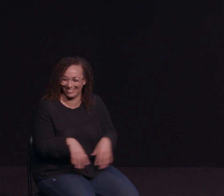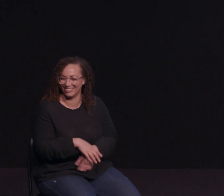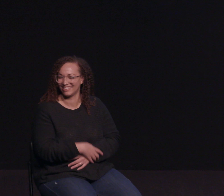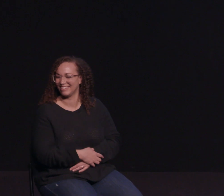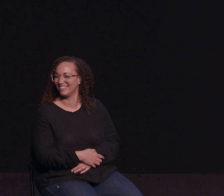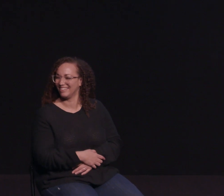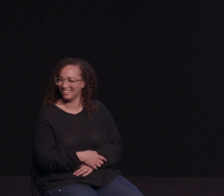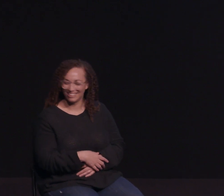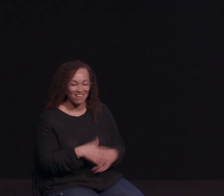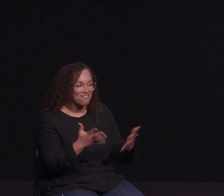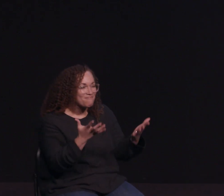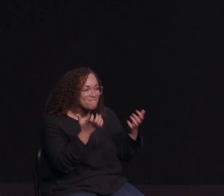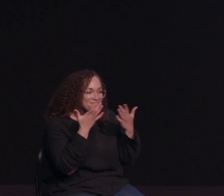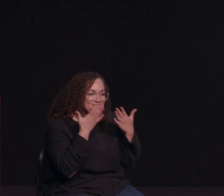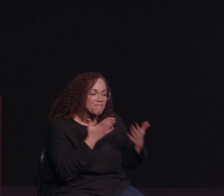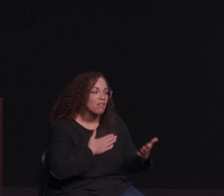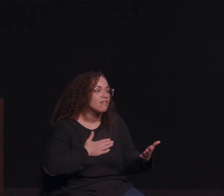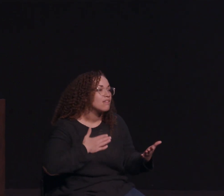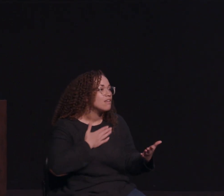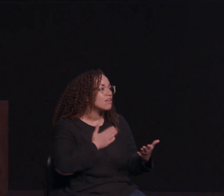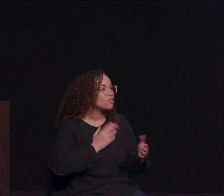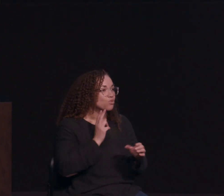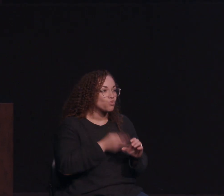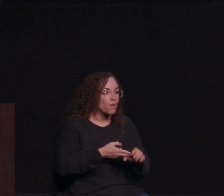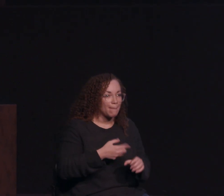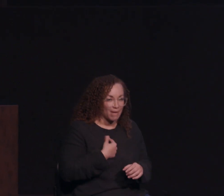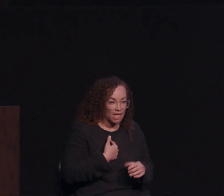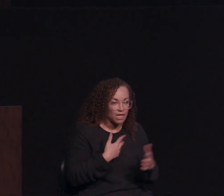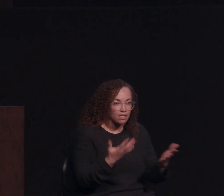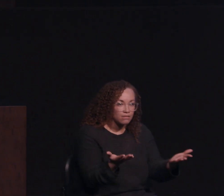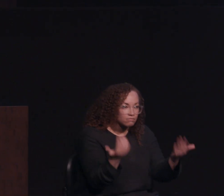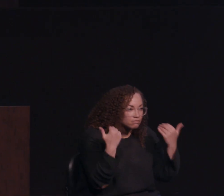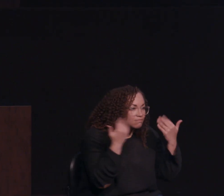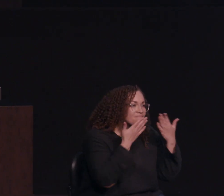I wanna thank--please join me in thanking Bryant Terry.